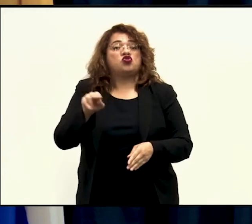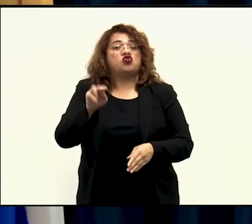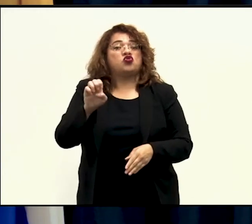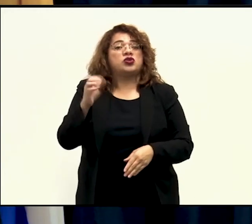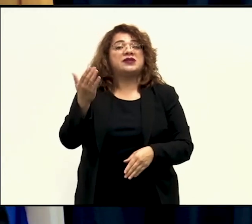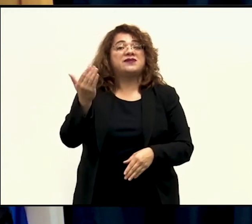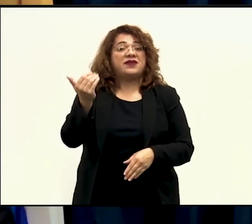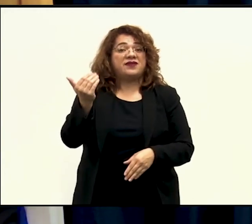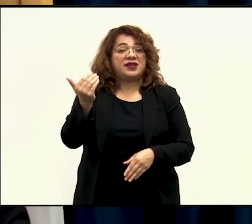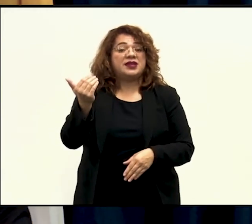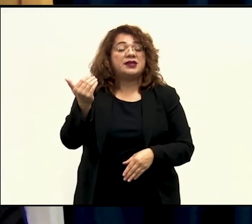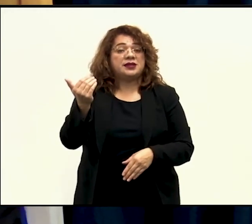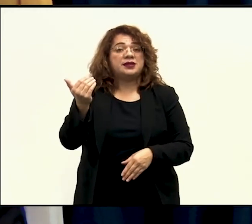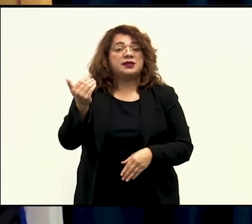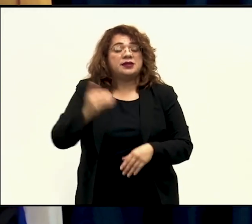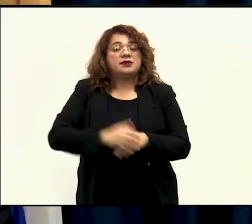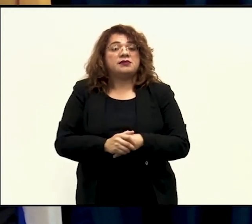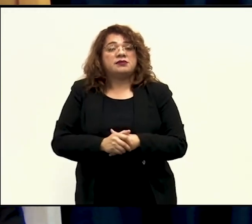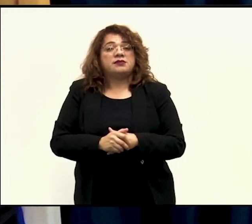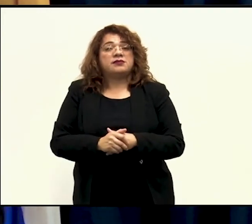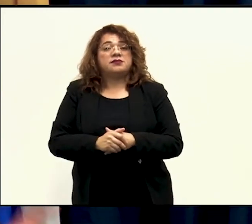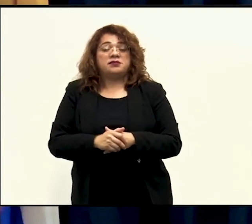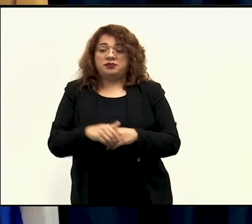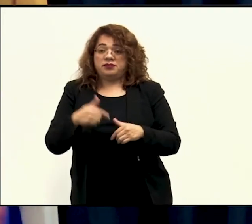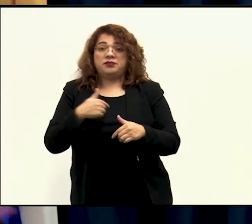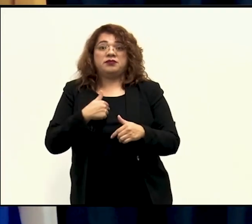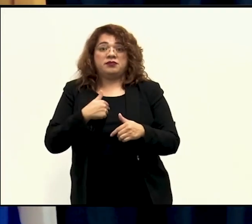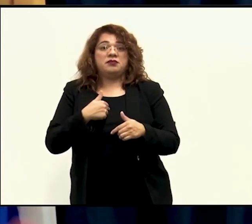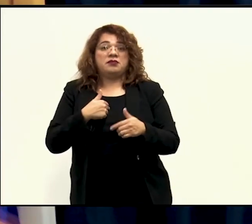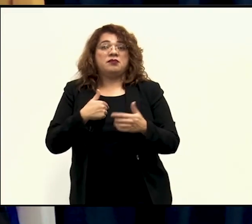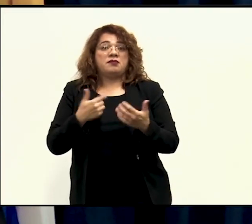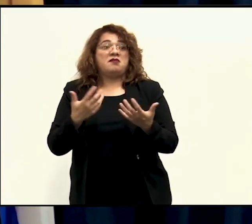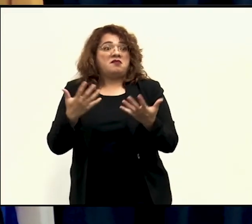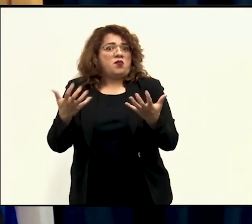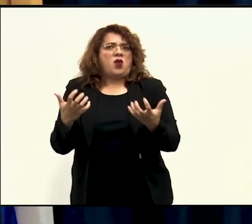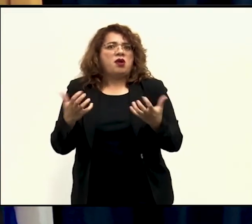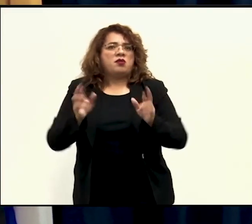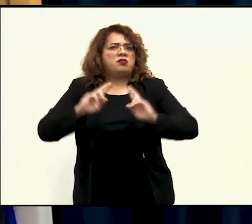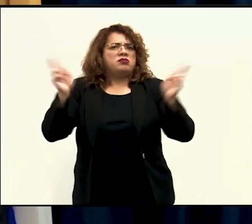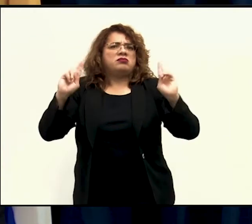So we'd like to be there as soon as possible and right now, it's it's a process of the